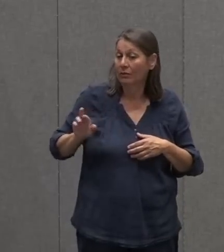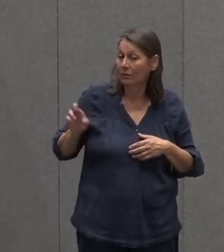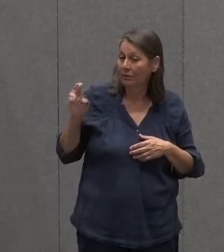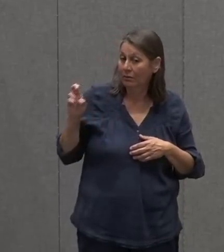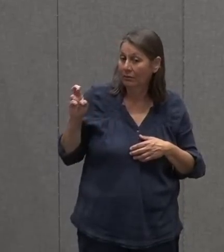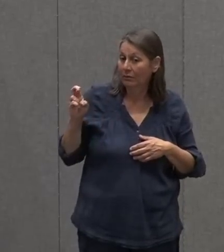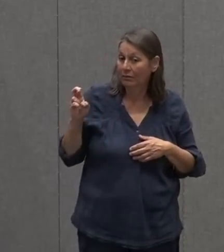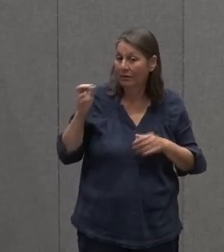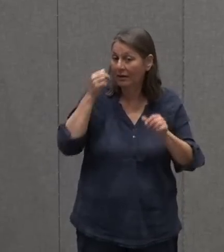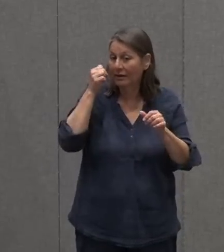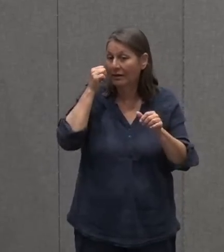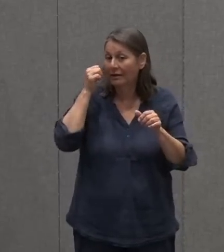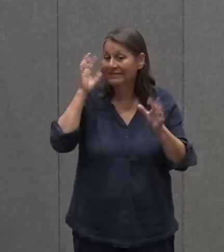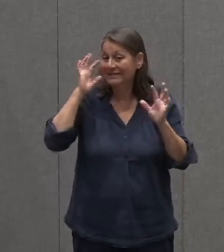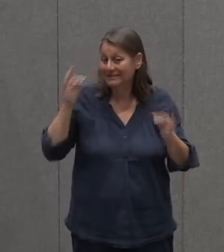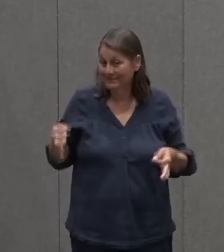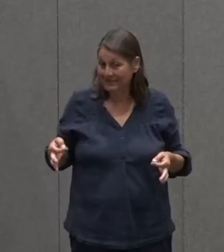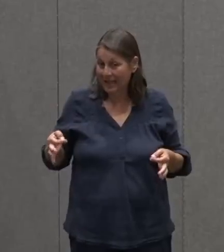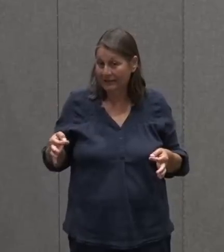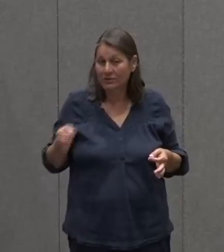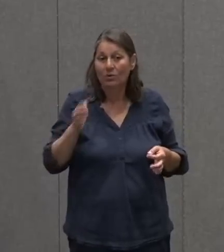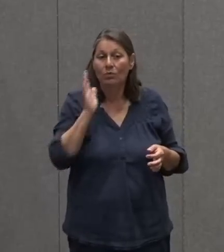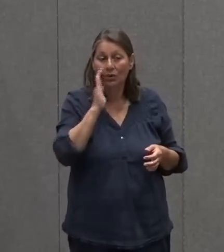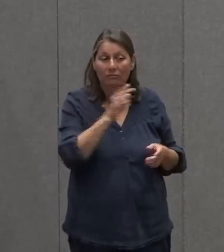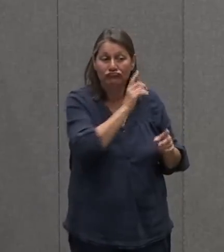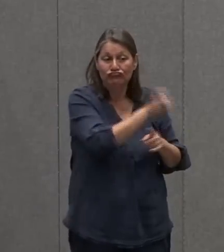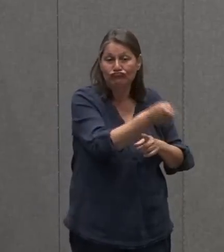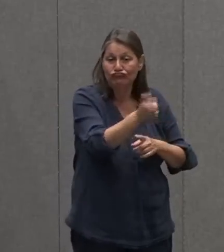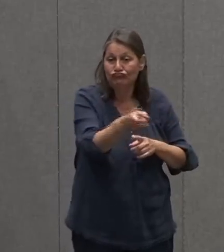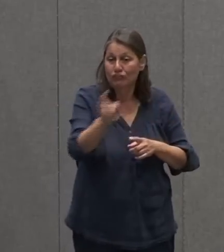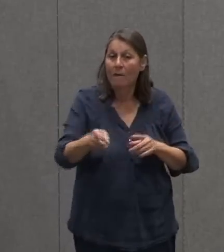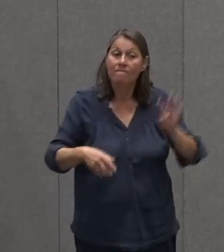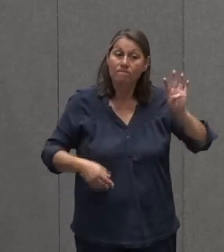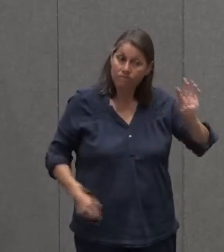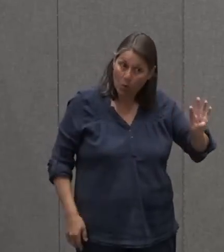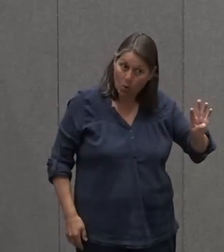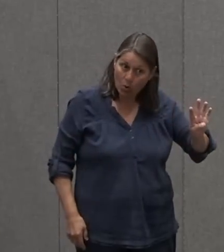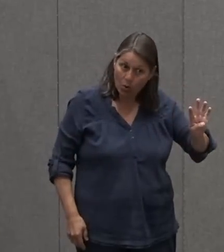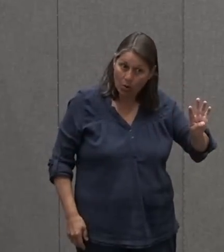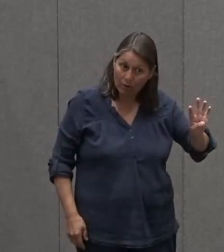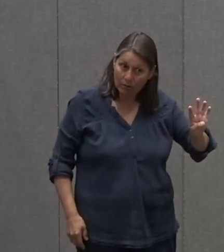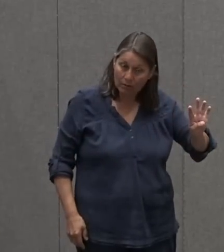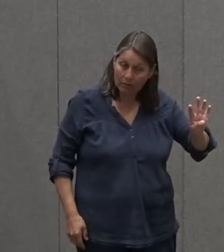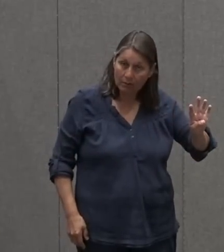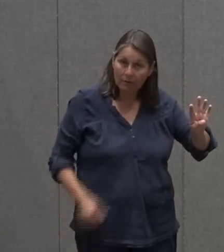How many will your best friend need to give away and then it continues.